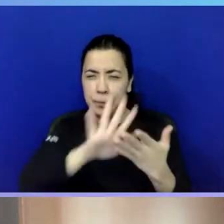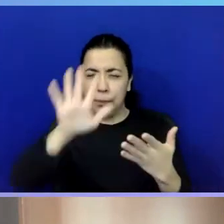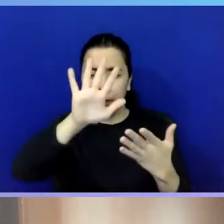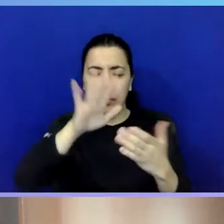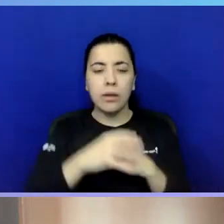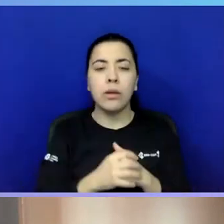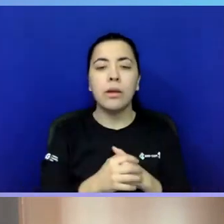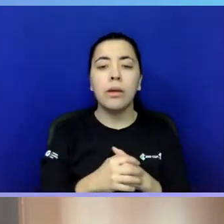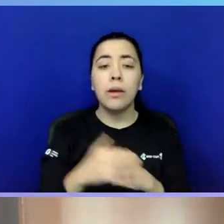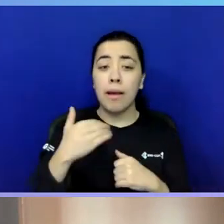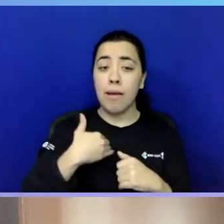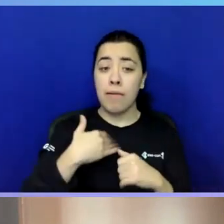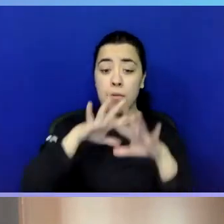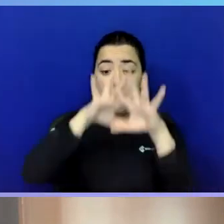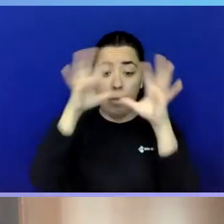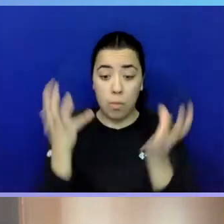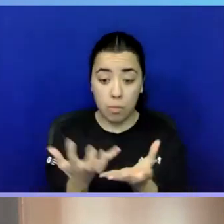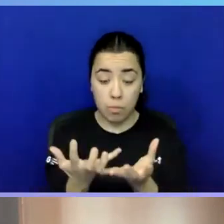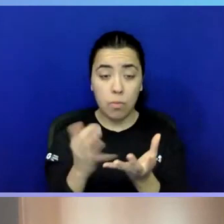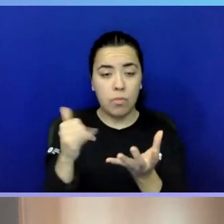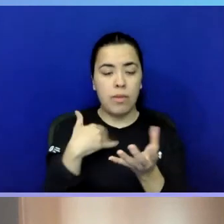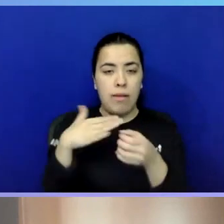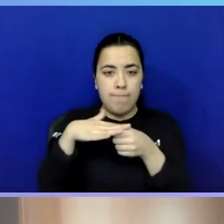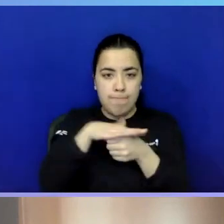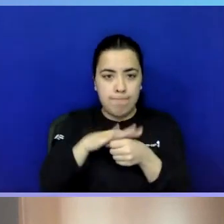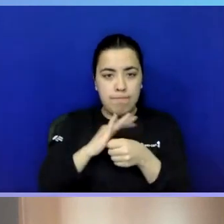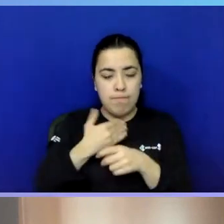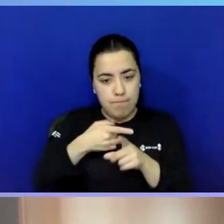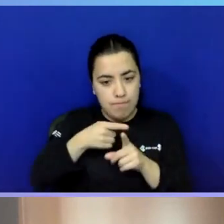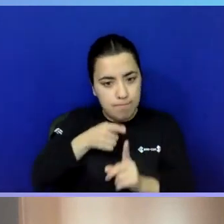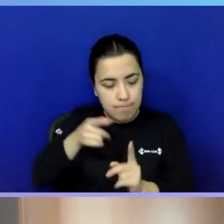components that we use on our sites. Again, we have nine sites